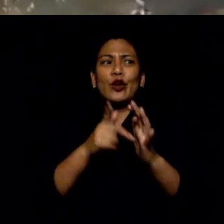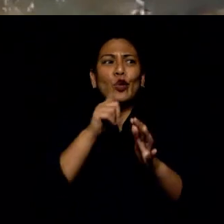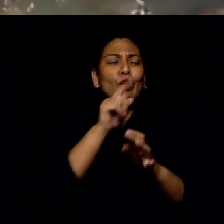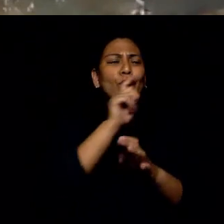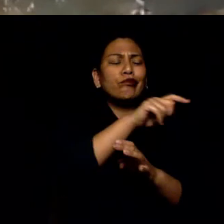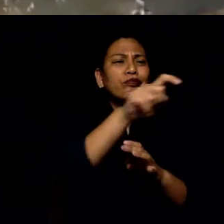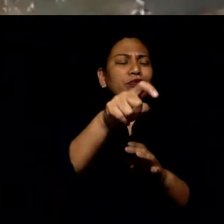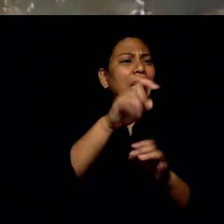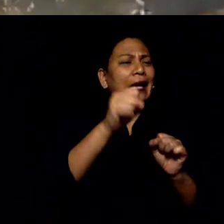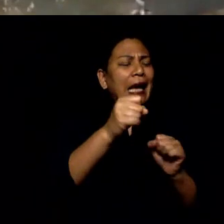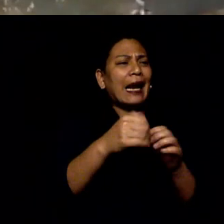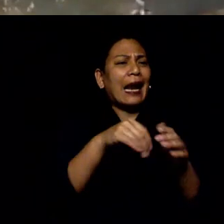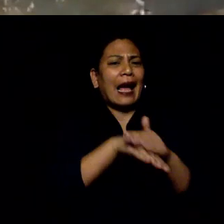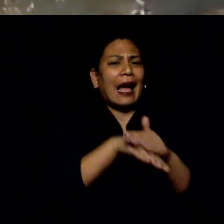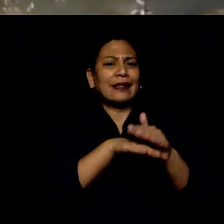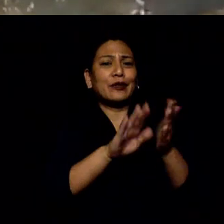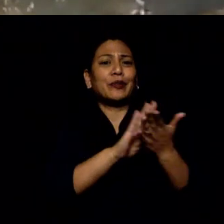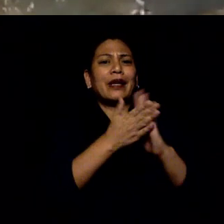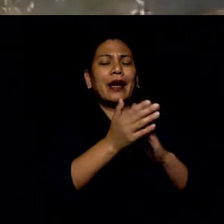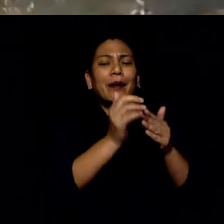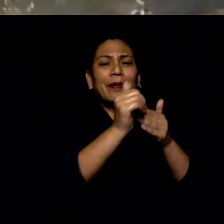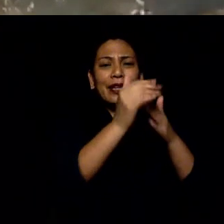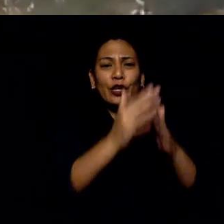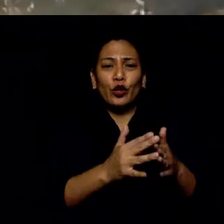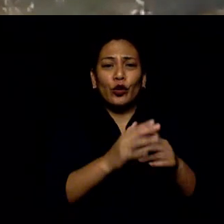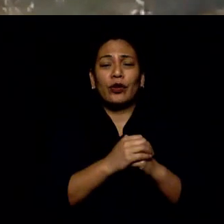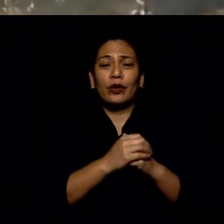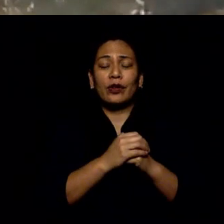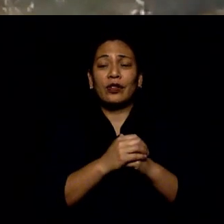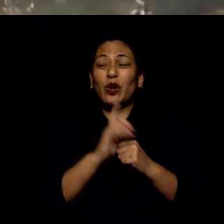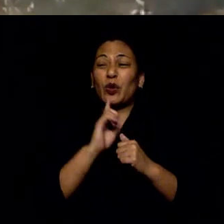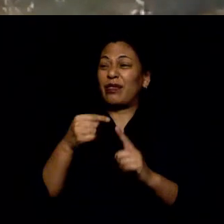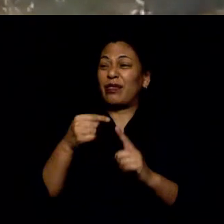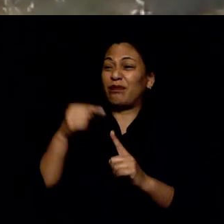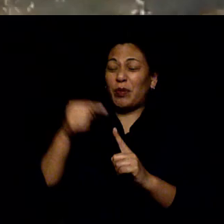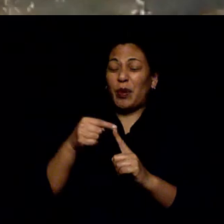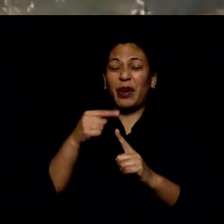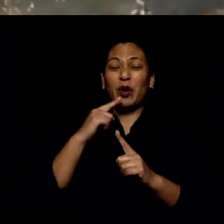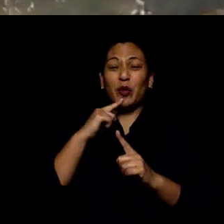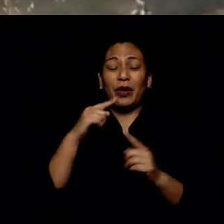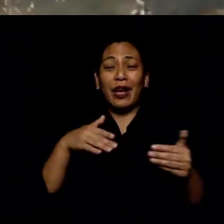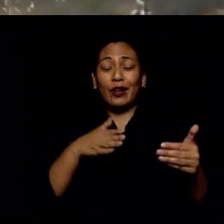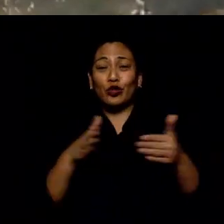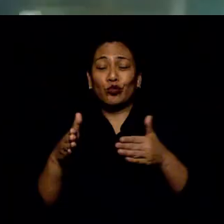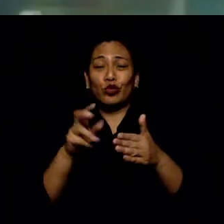So the fact that there are no, pathways maybe for women and people of colour